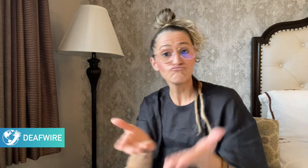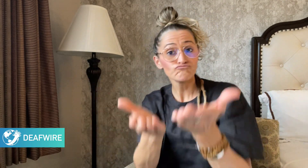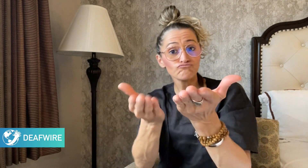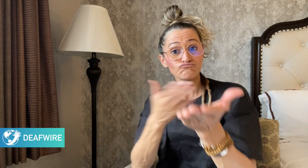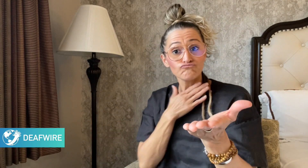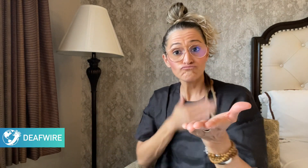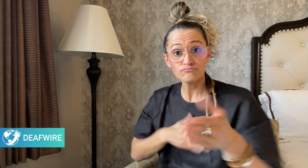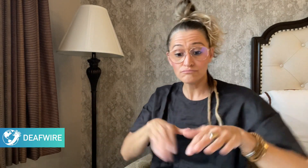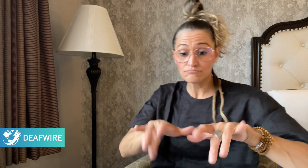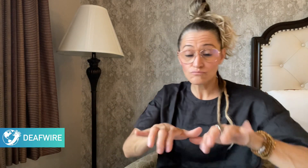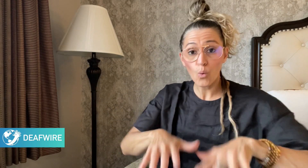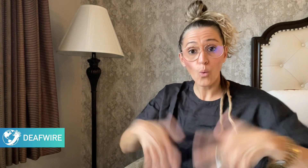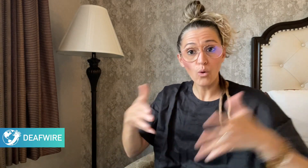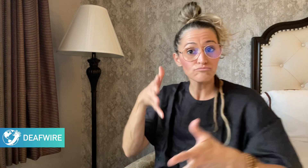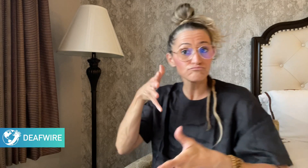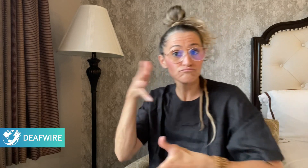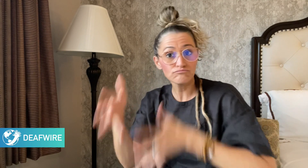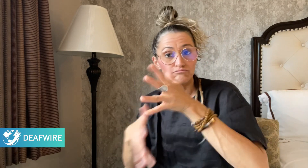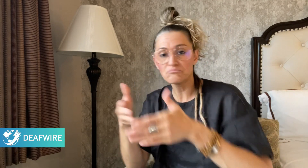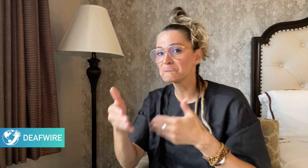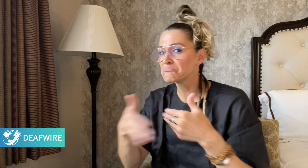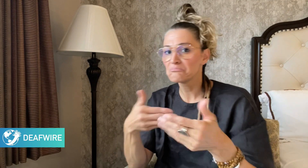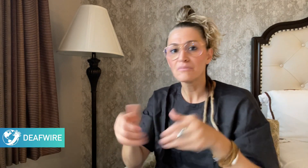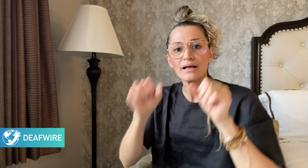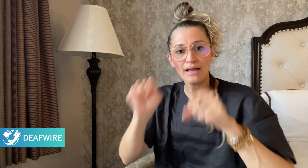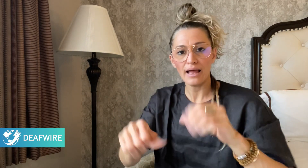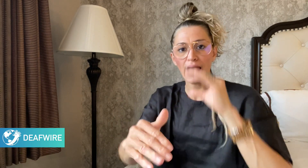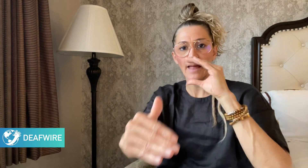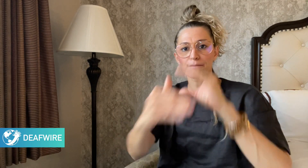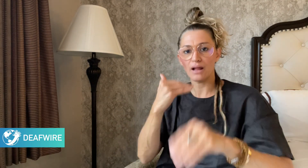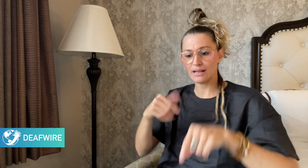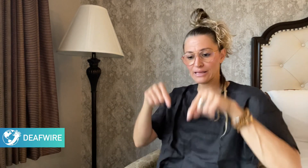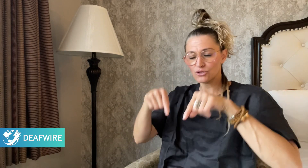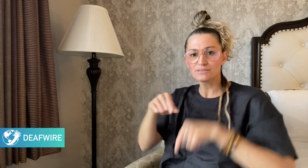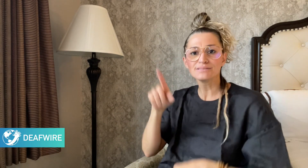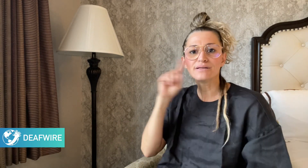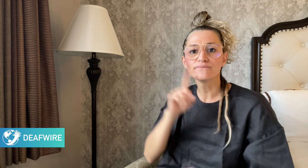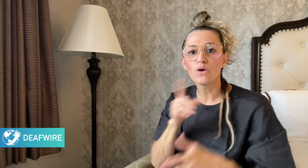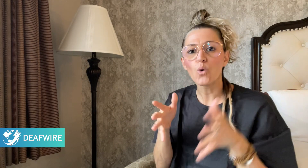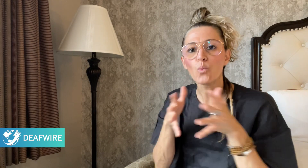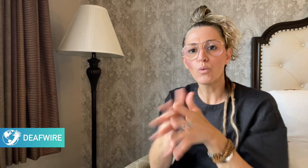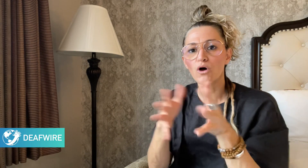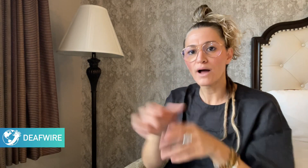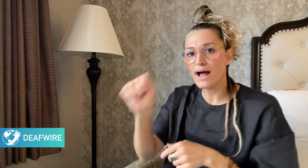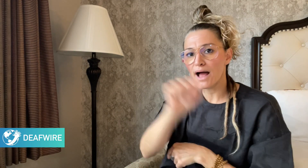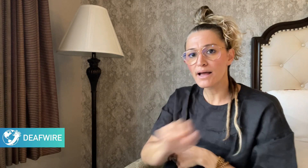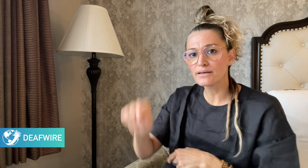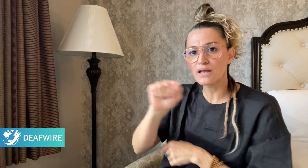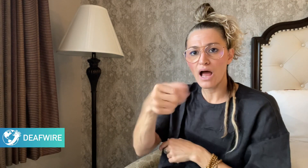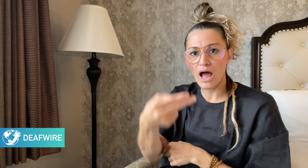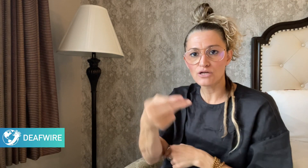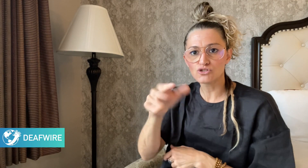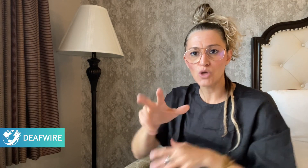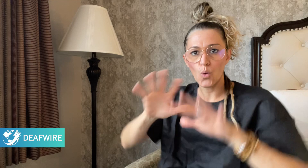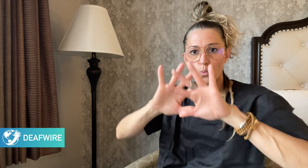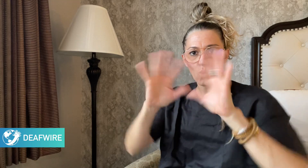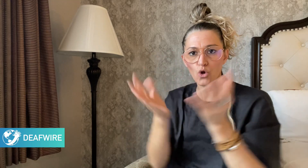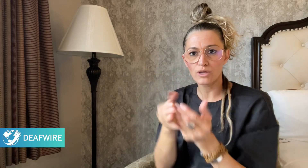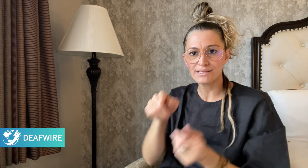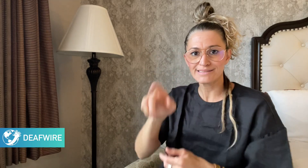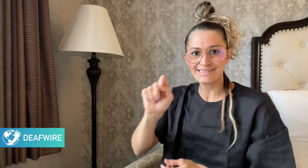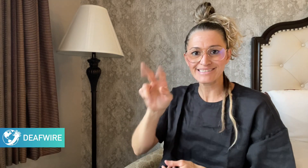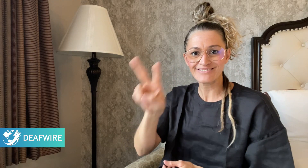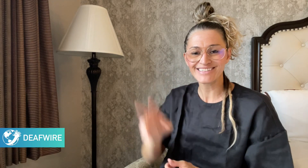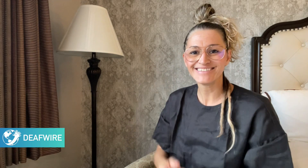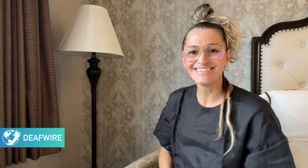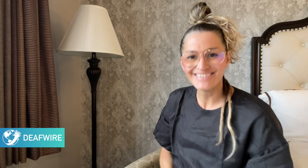in landscape format to deafwire@h3world.tv.